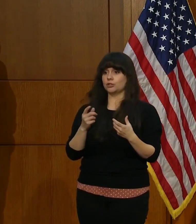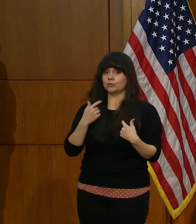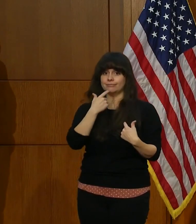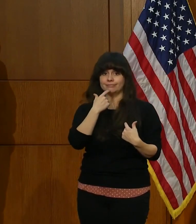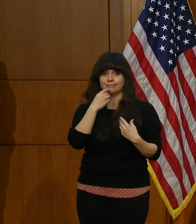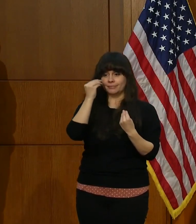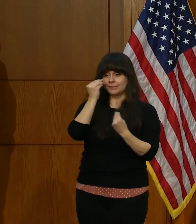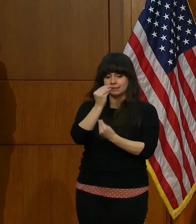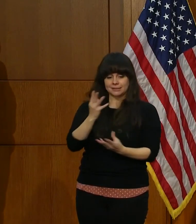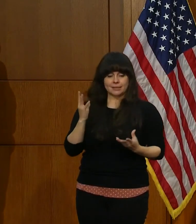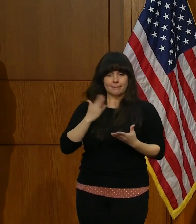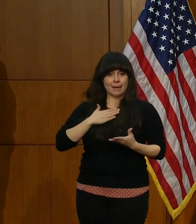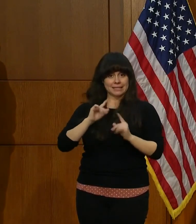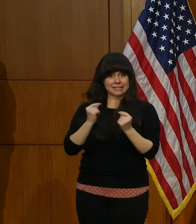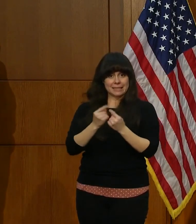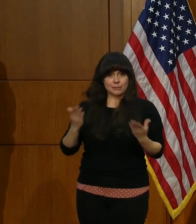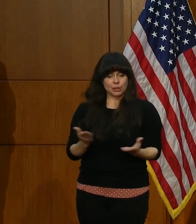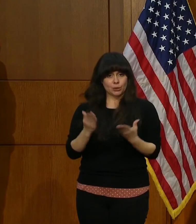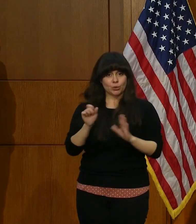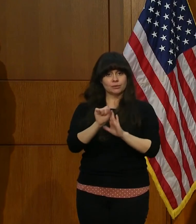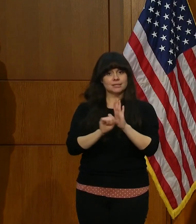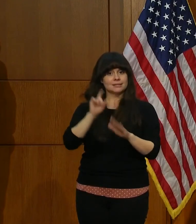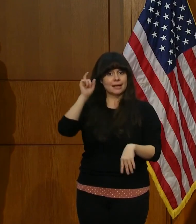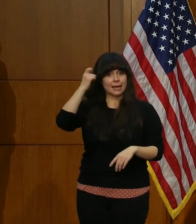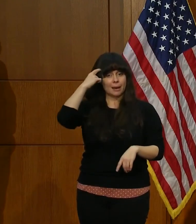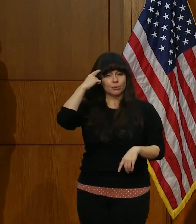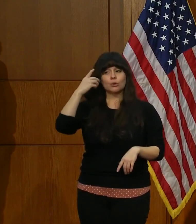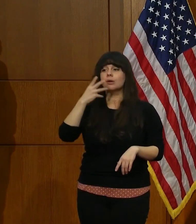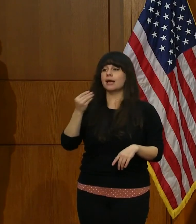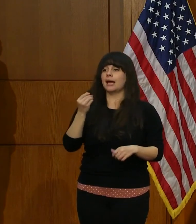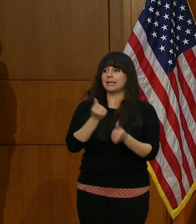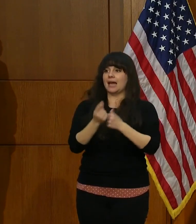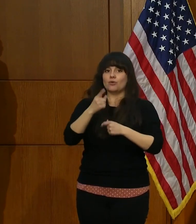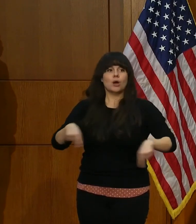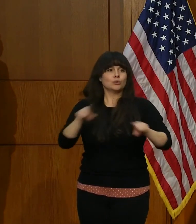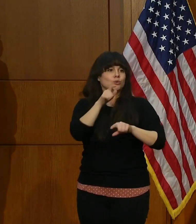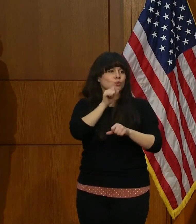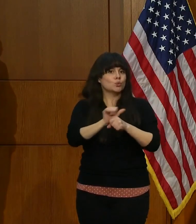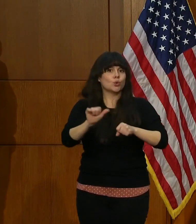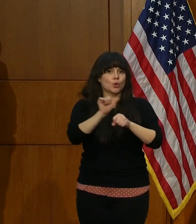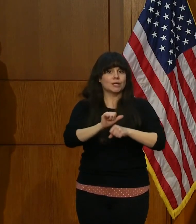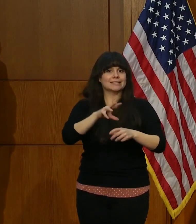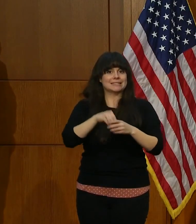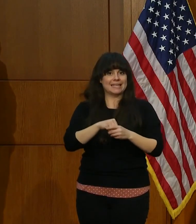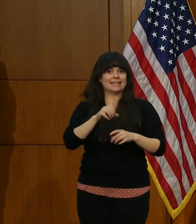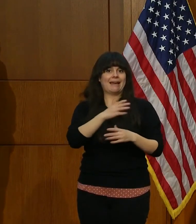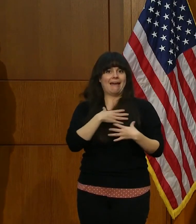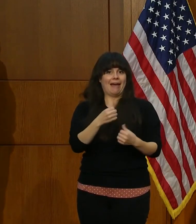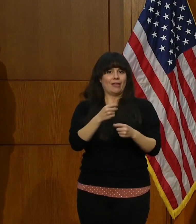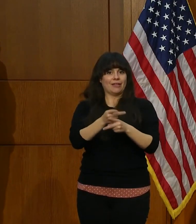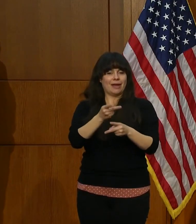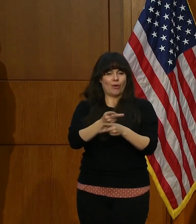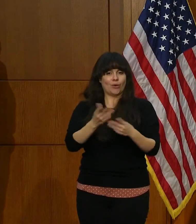WORD TO OUR TEAM HERE AT THE STATE CAPITOL AND EVERYONE